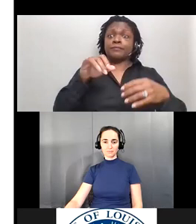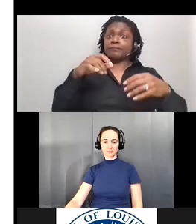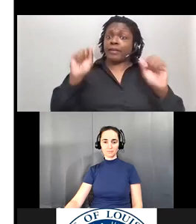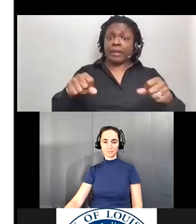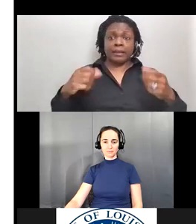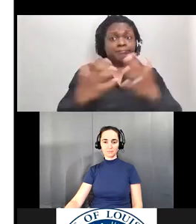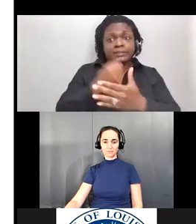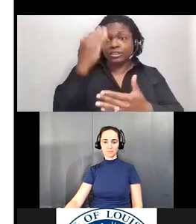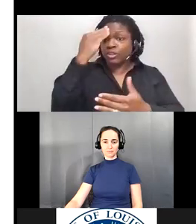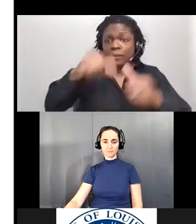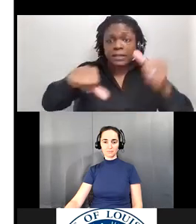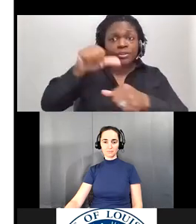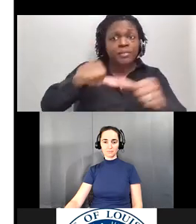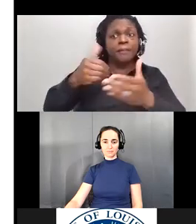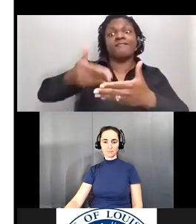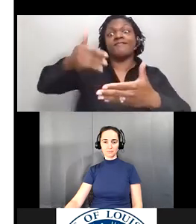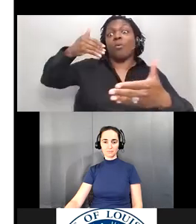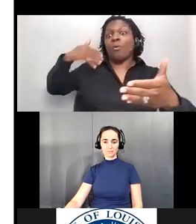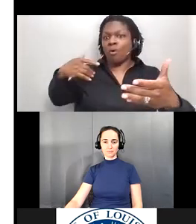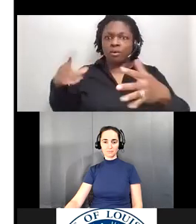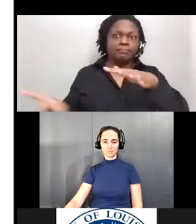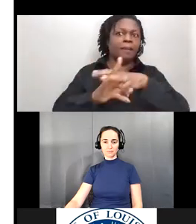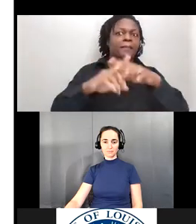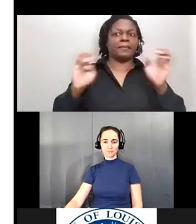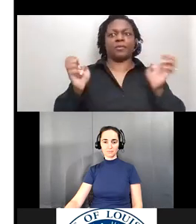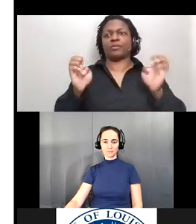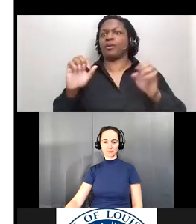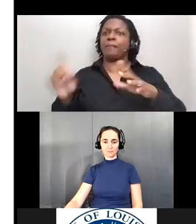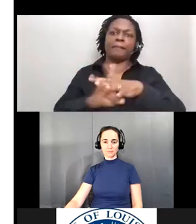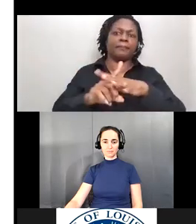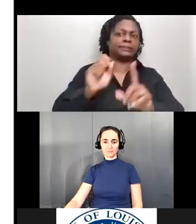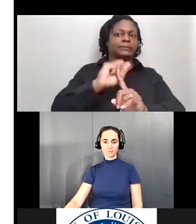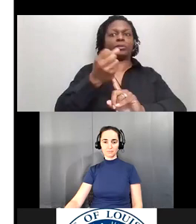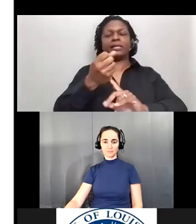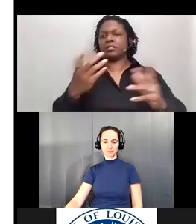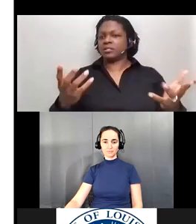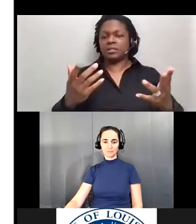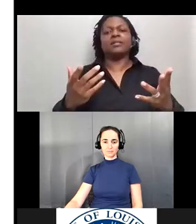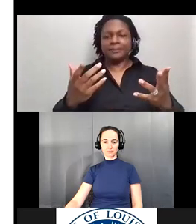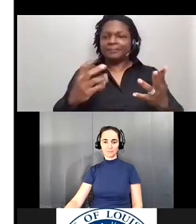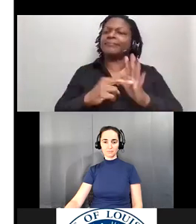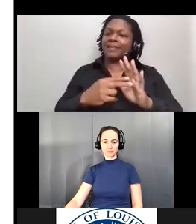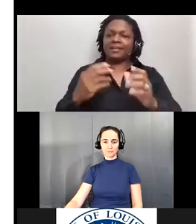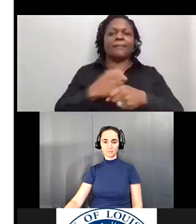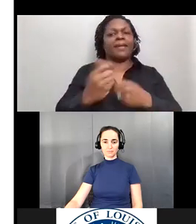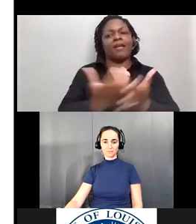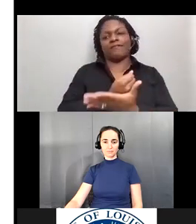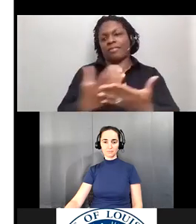can be had. I'm a big believer in that and sometimes on the community side of things, even though we encourage it on the law enforcement and first responders on, you know sometimes